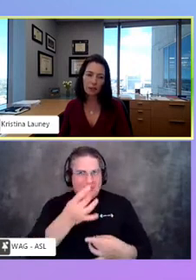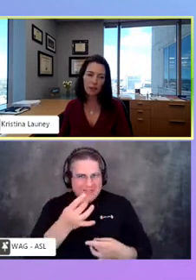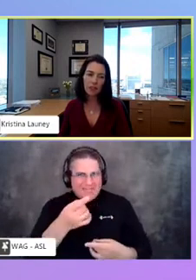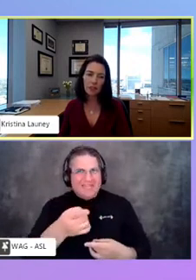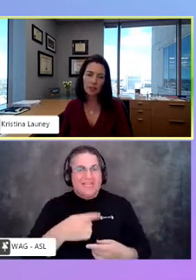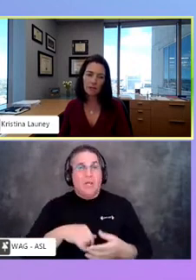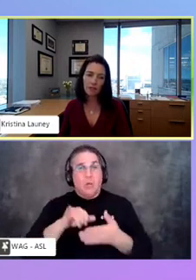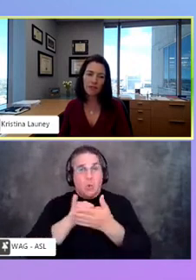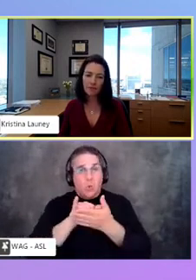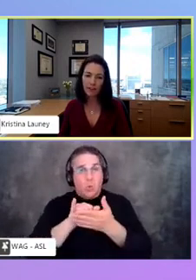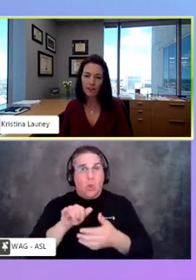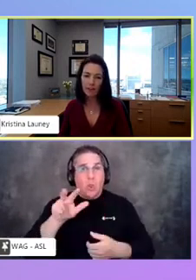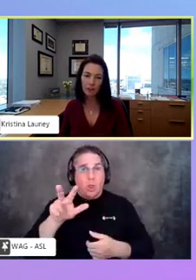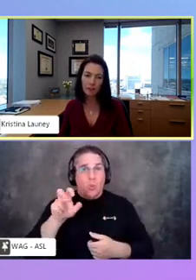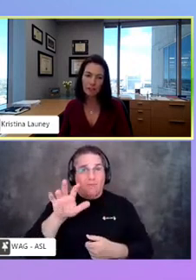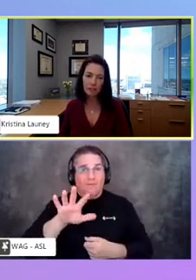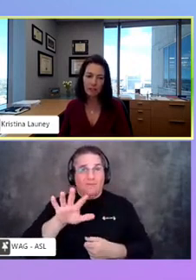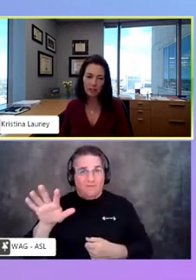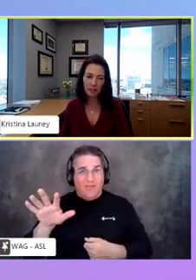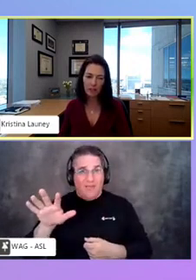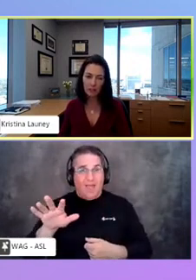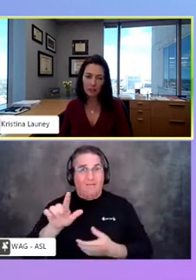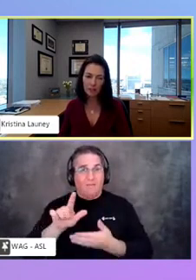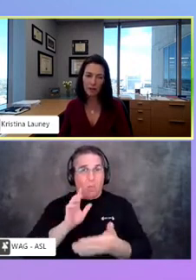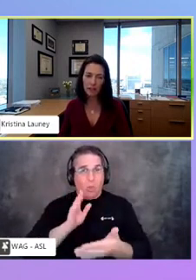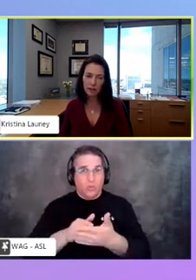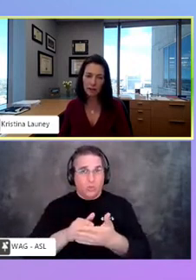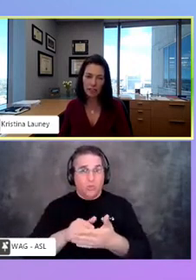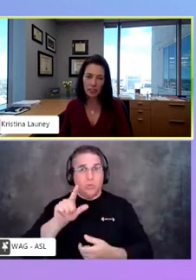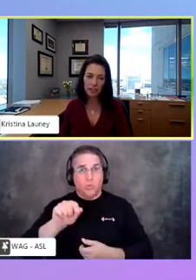state year over year. here it's just interesting to